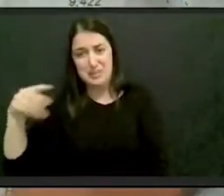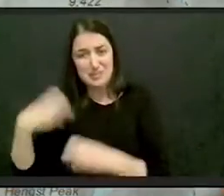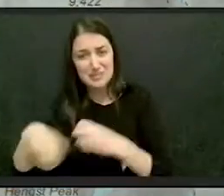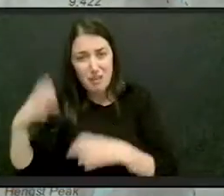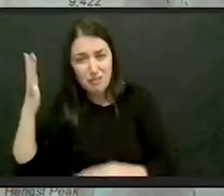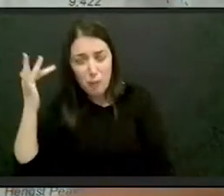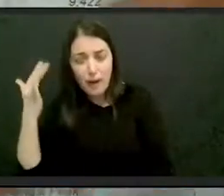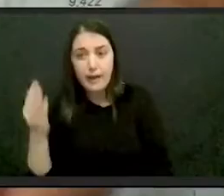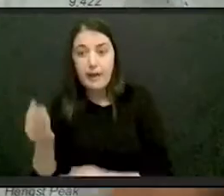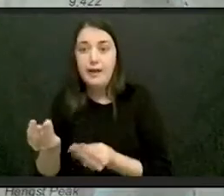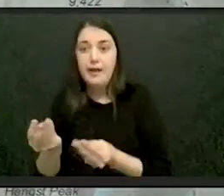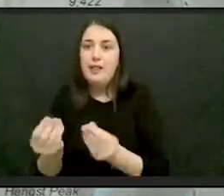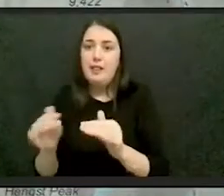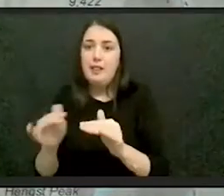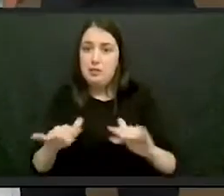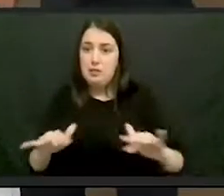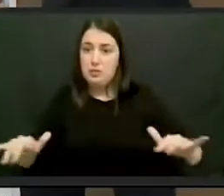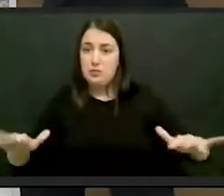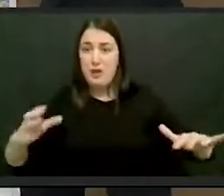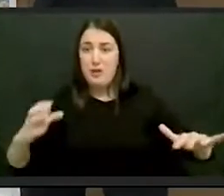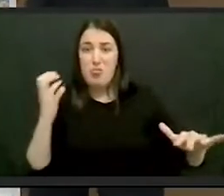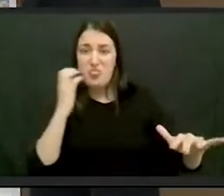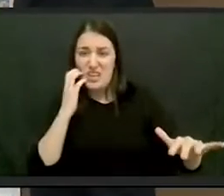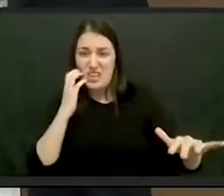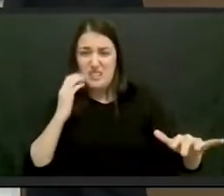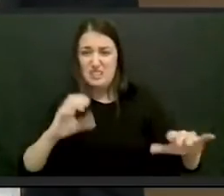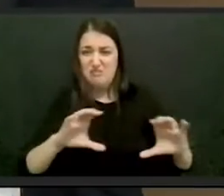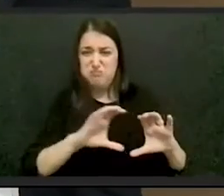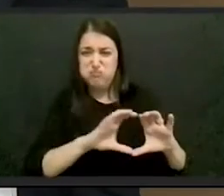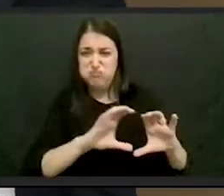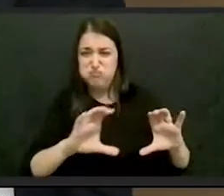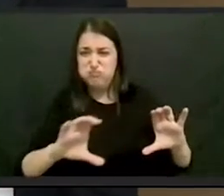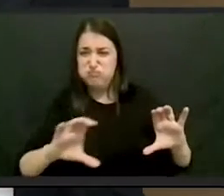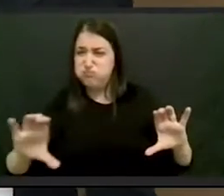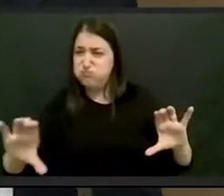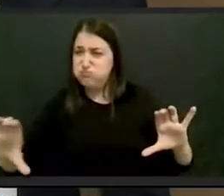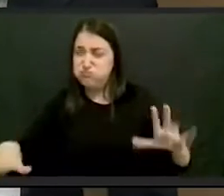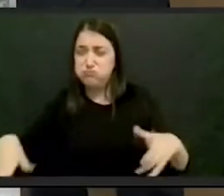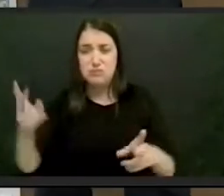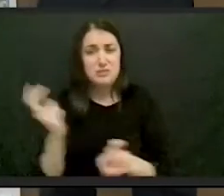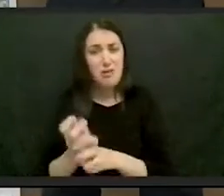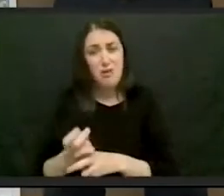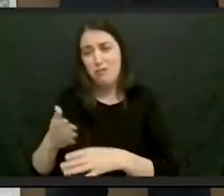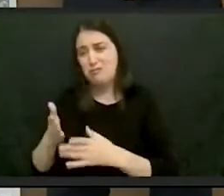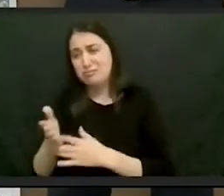and it's slow going for the crews that are out there. It is low fire intensity, almost like mulch burning that's out there.